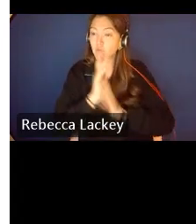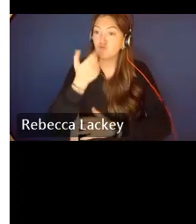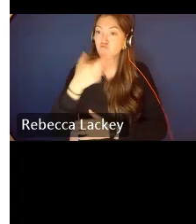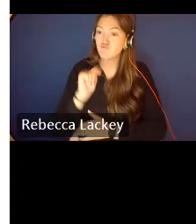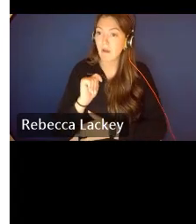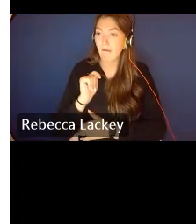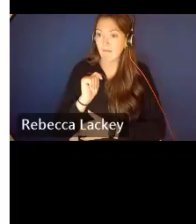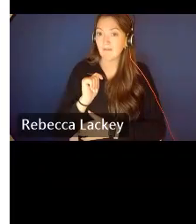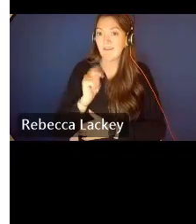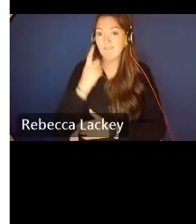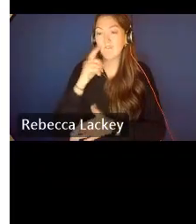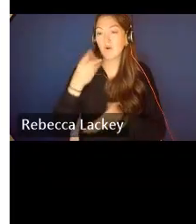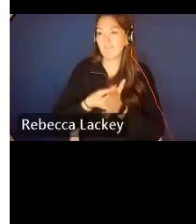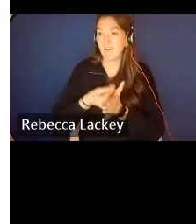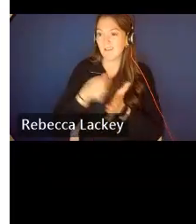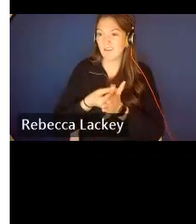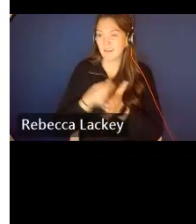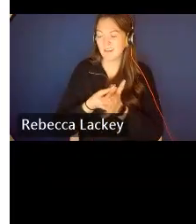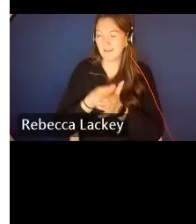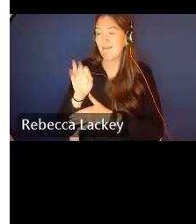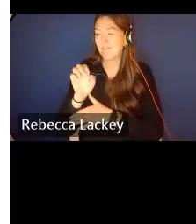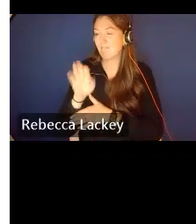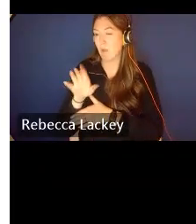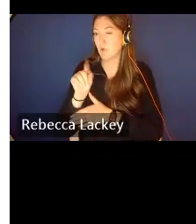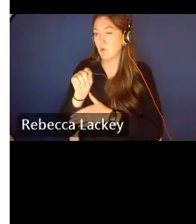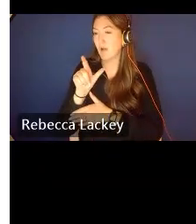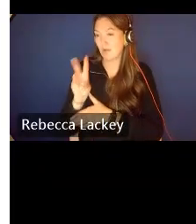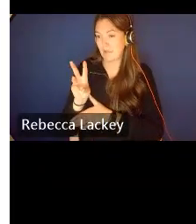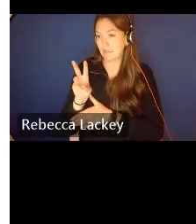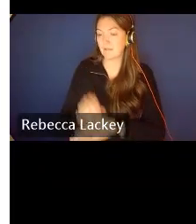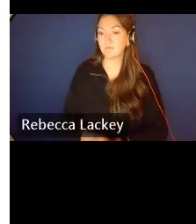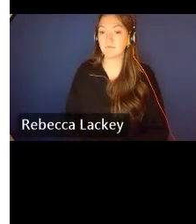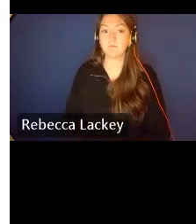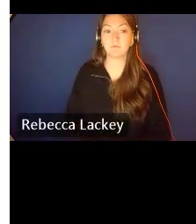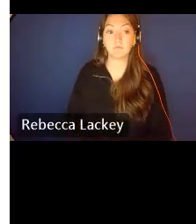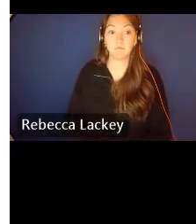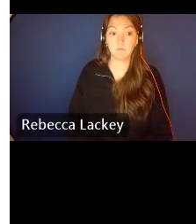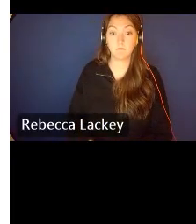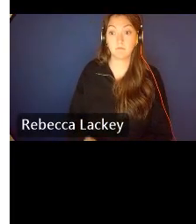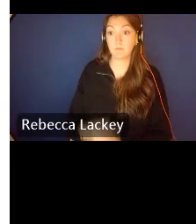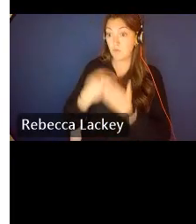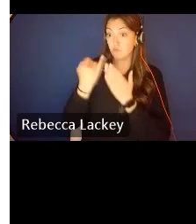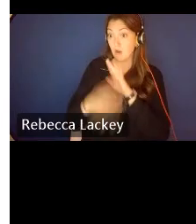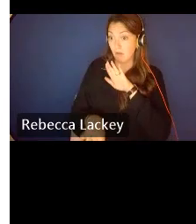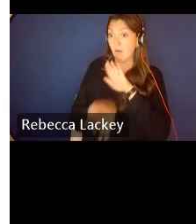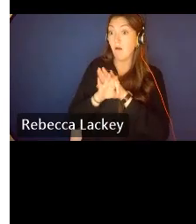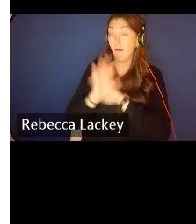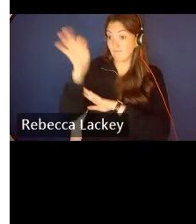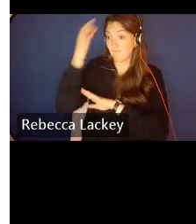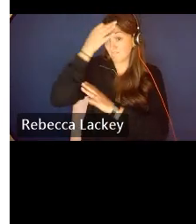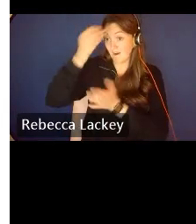construction funding that was in February of 2026. The project was selected for federal funding and